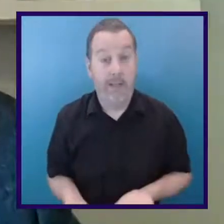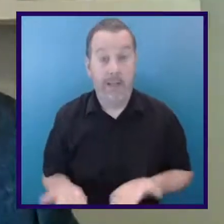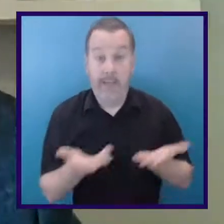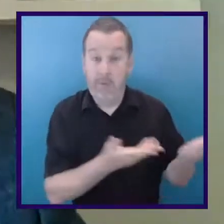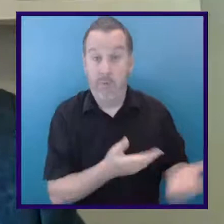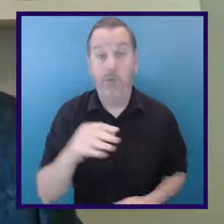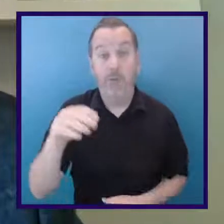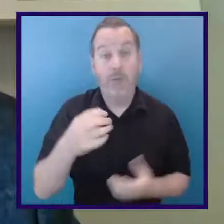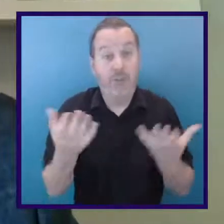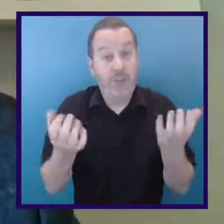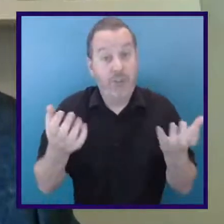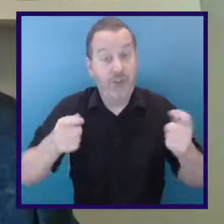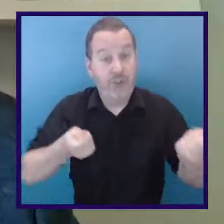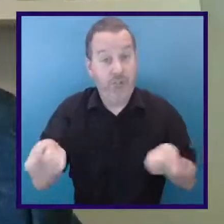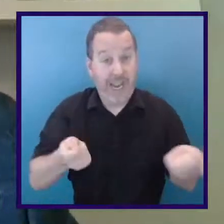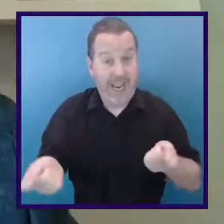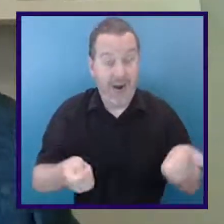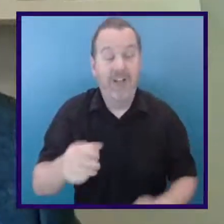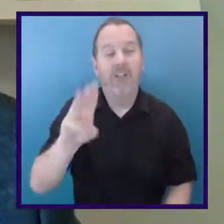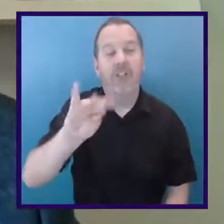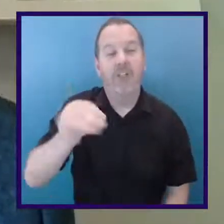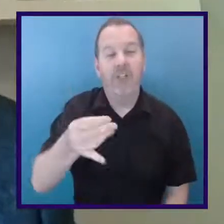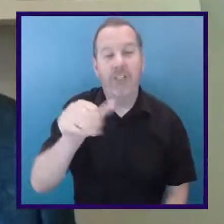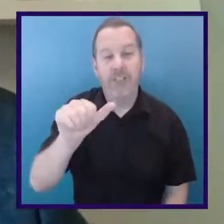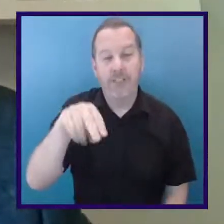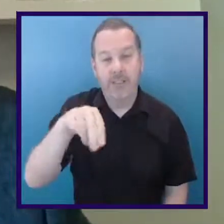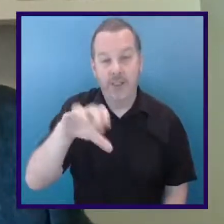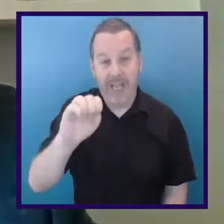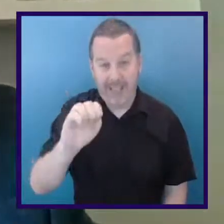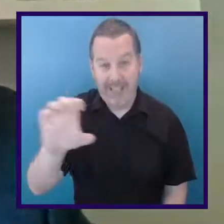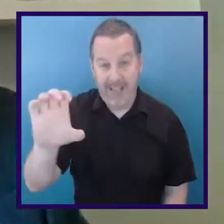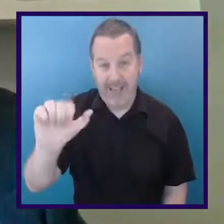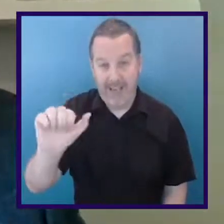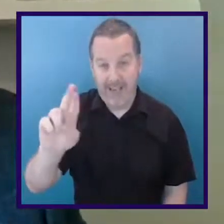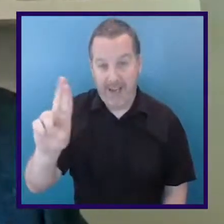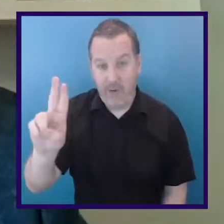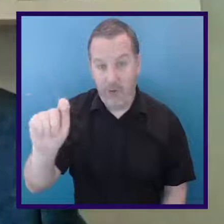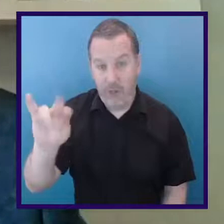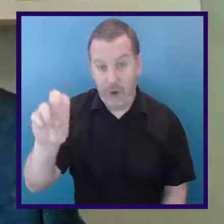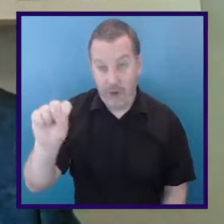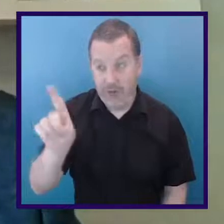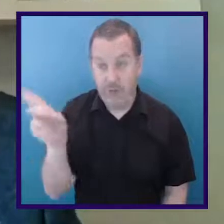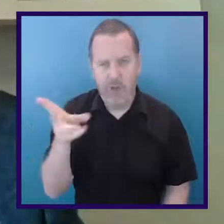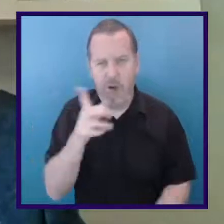Carruthers, who will take a number of themes from the report and discuss them with our